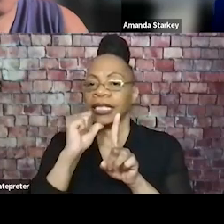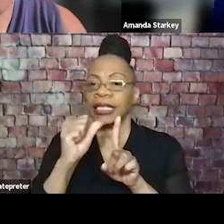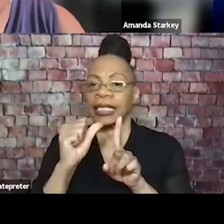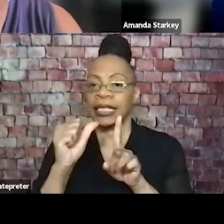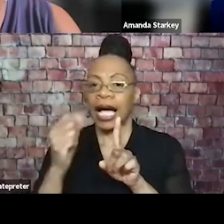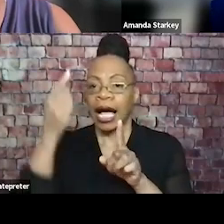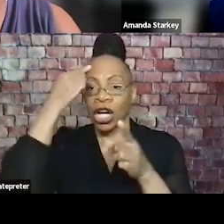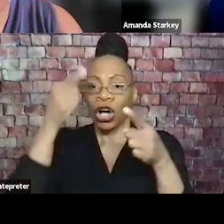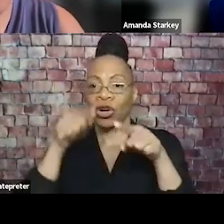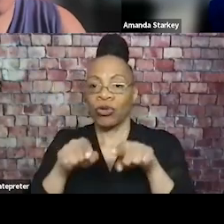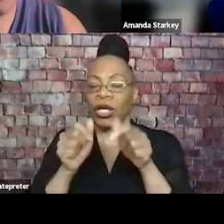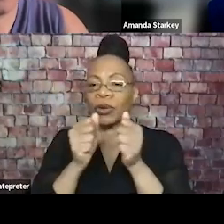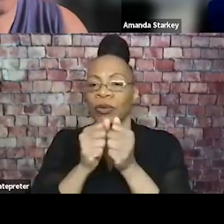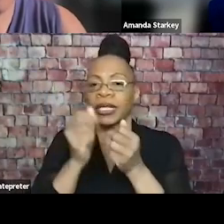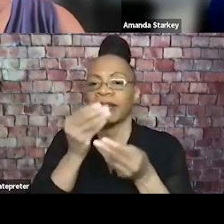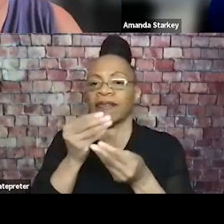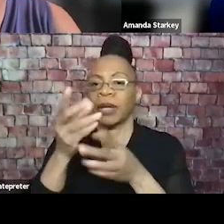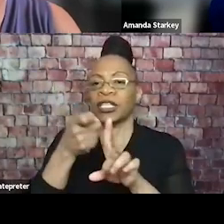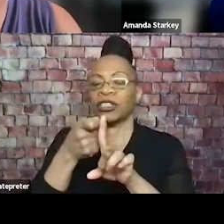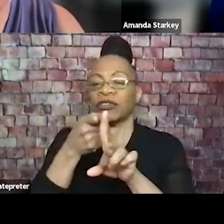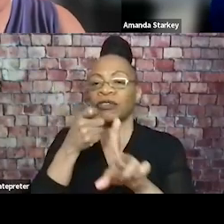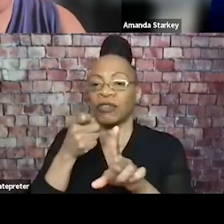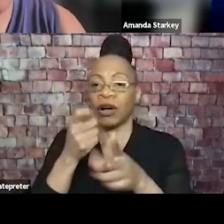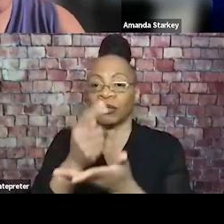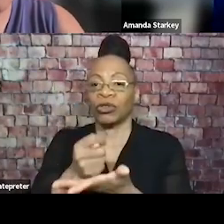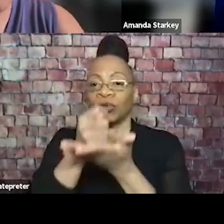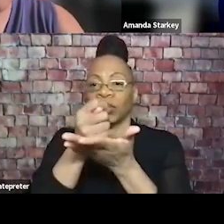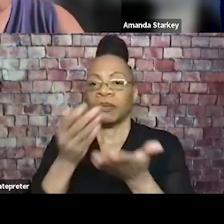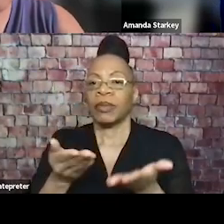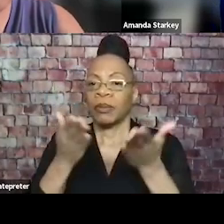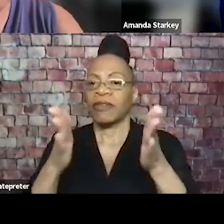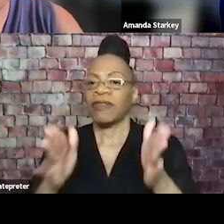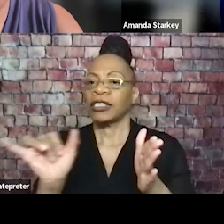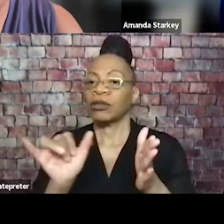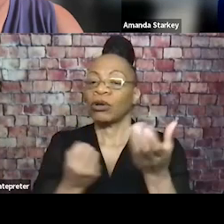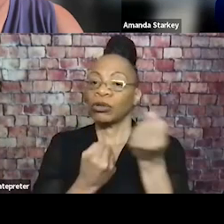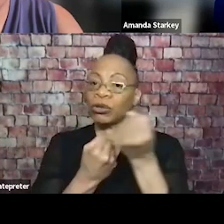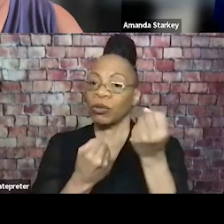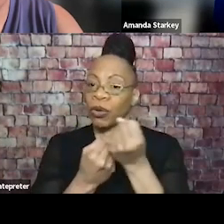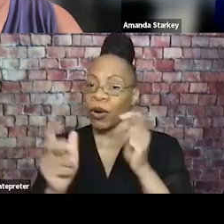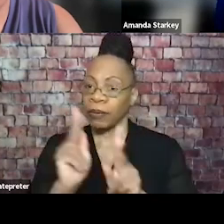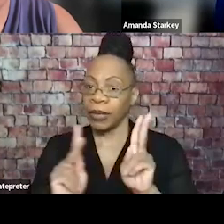from treatment providers and support people? So I actually addressed this a little bit